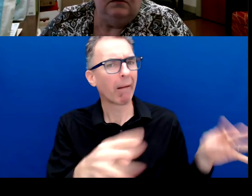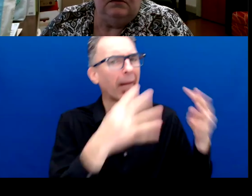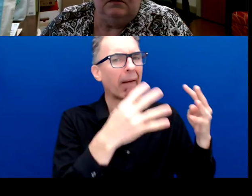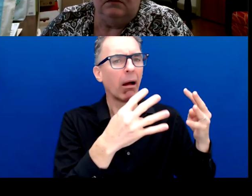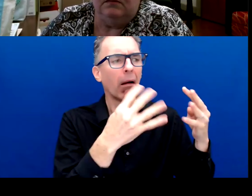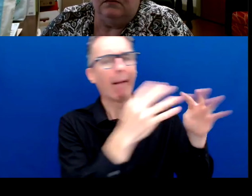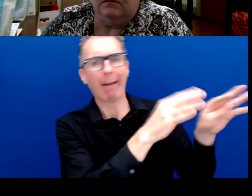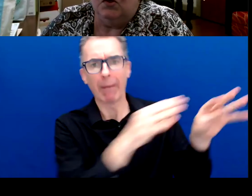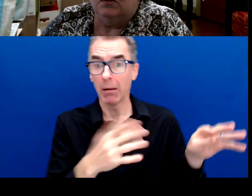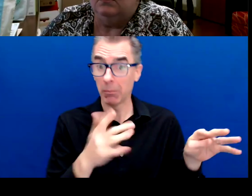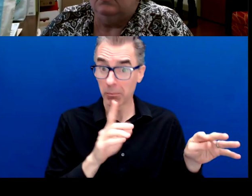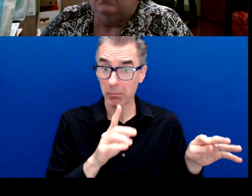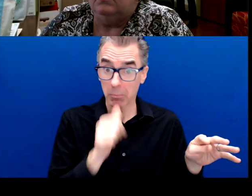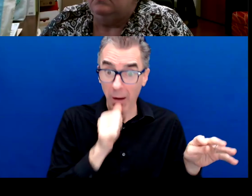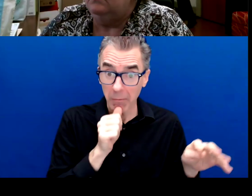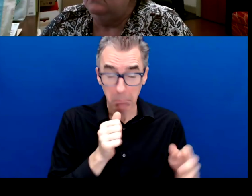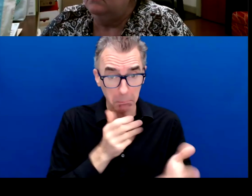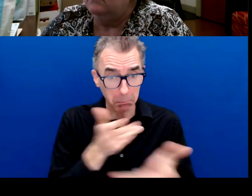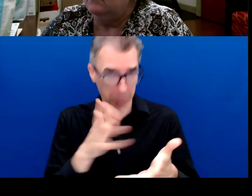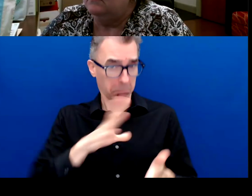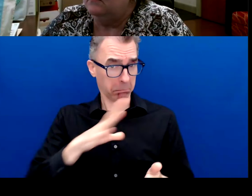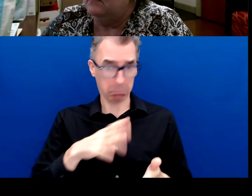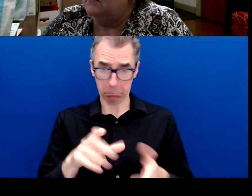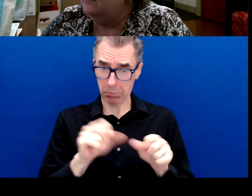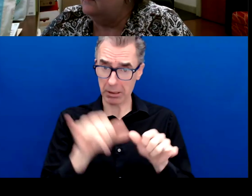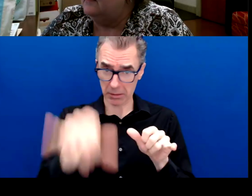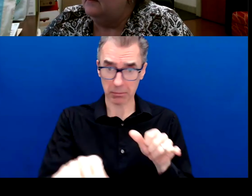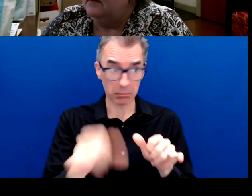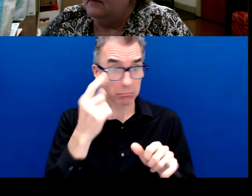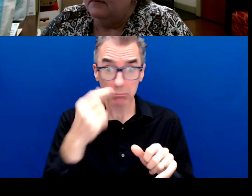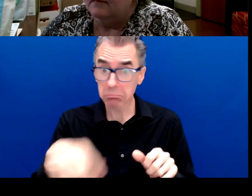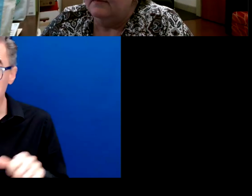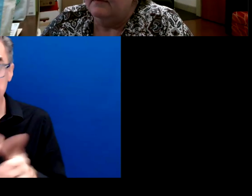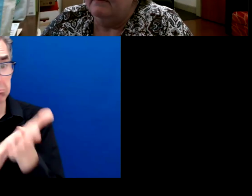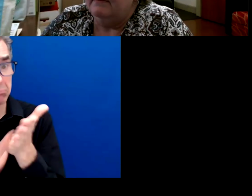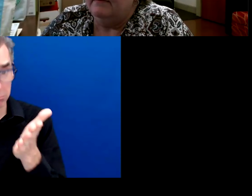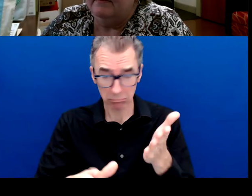You can do that. But thank you all. Appreciate your time. Have a nice day.